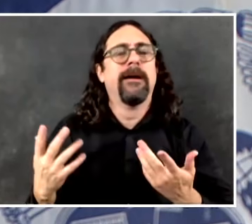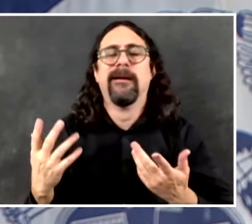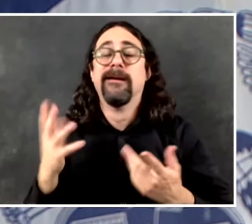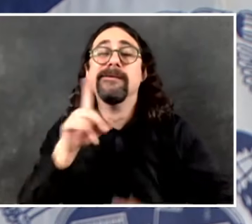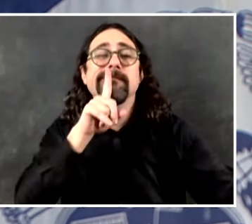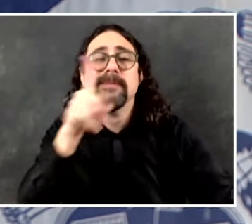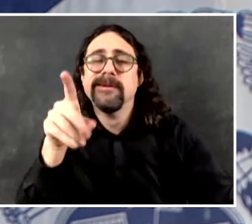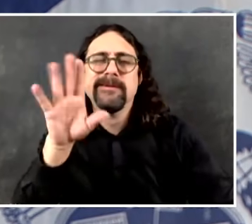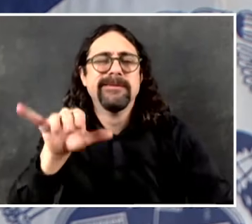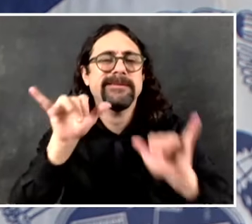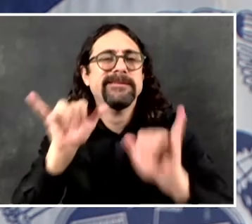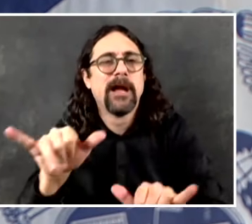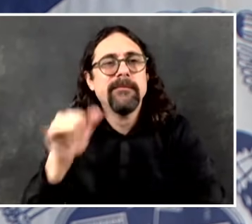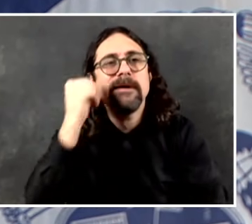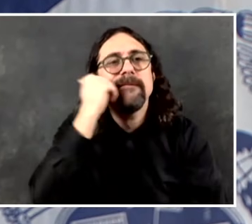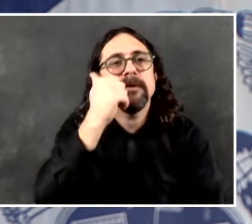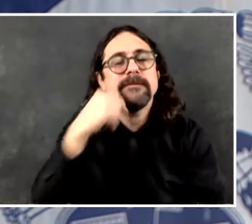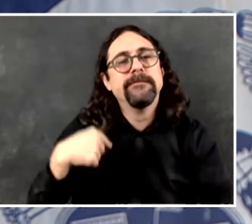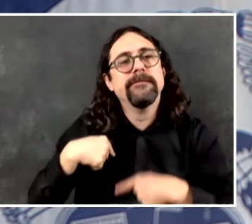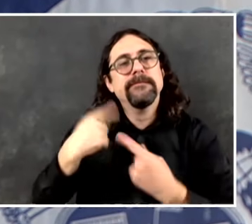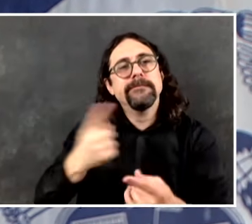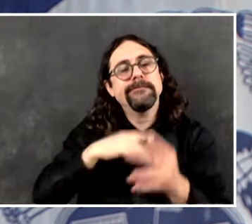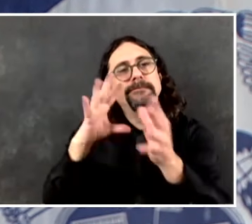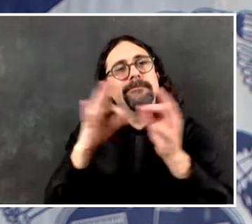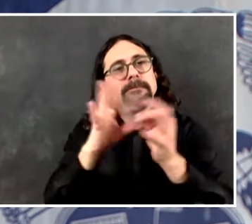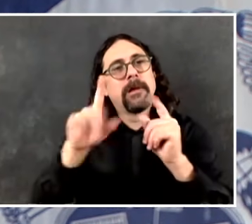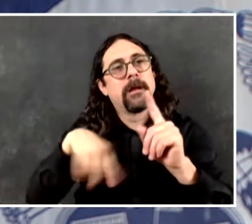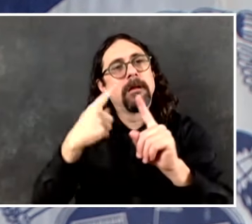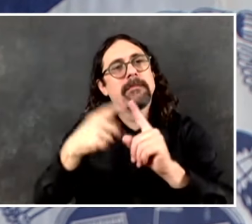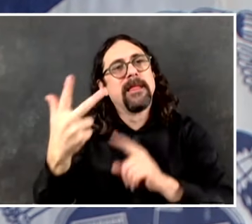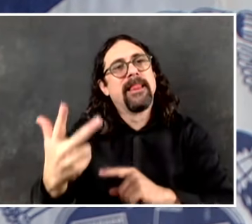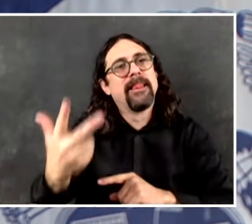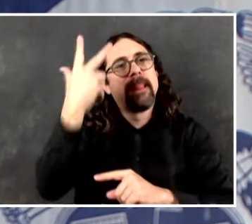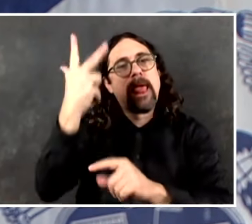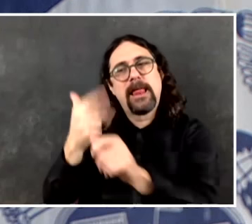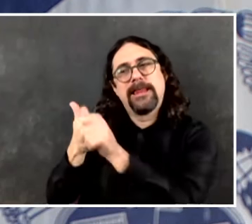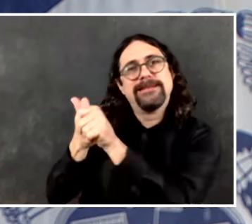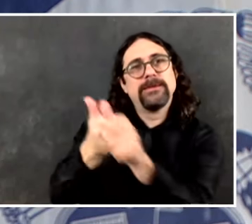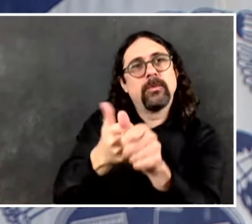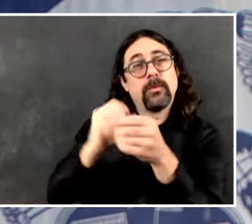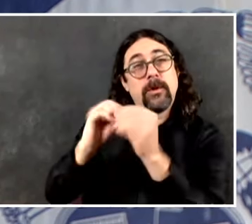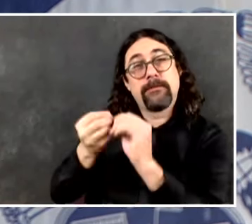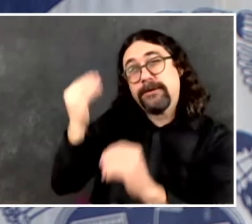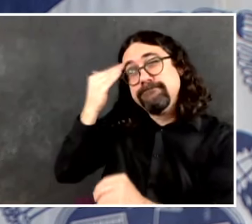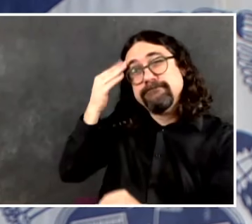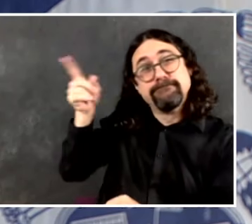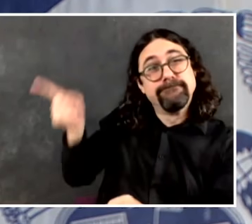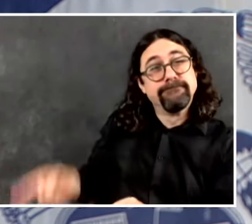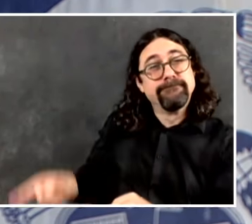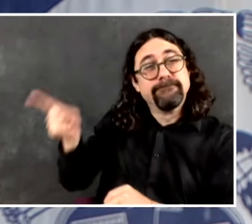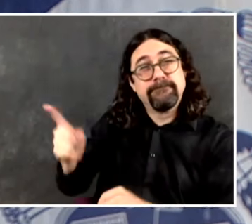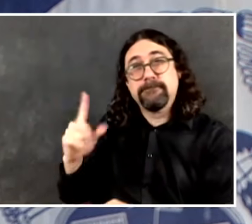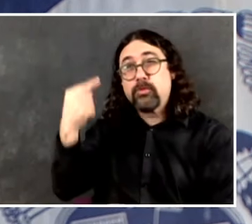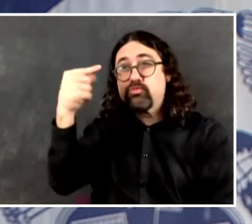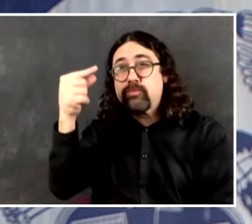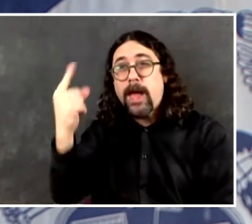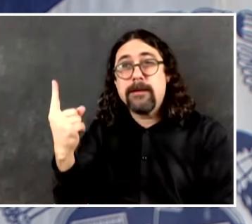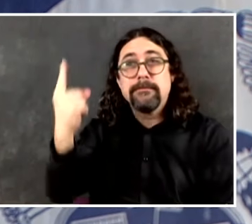TIMING OF WHAT WE CAN DO. WE'RE WORKING IRGHT NOW ON WHAT EACH ELEMENT OF A RESTART LOOKS LIKE.